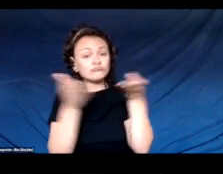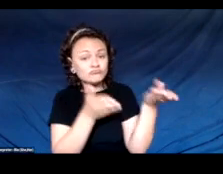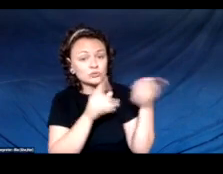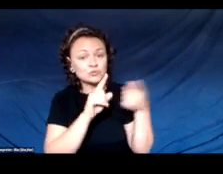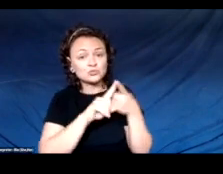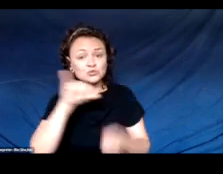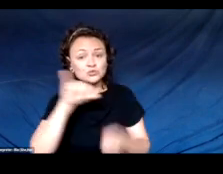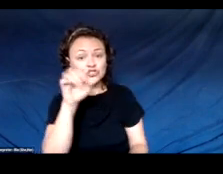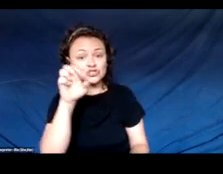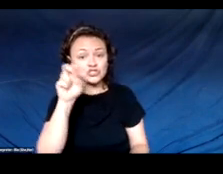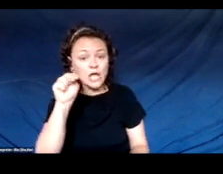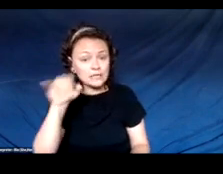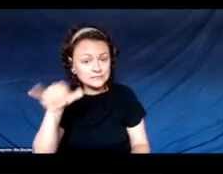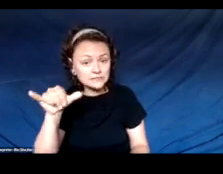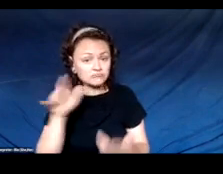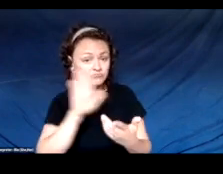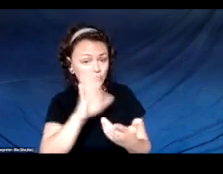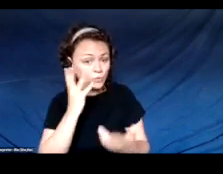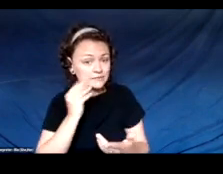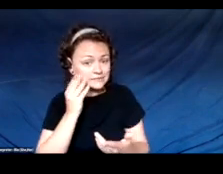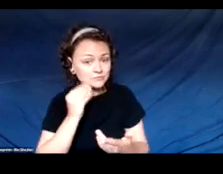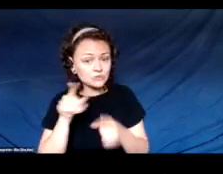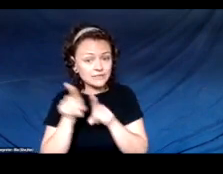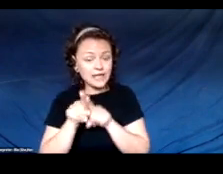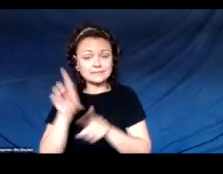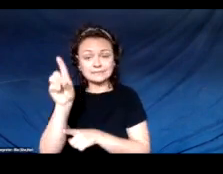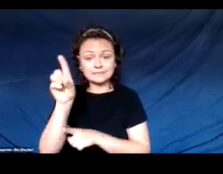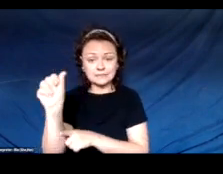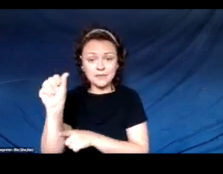Your experience as a disabled parent